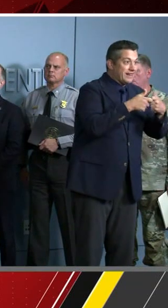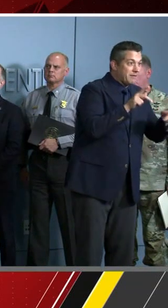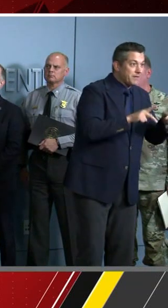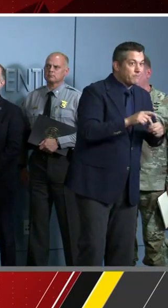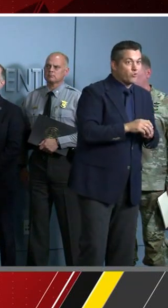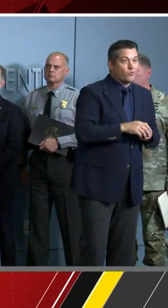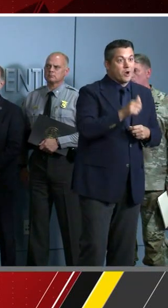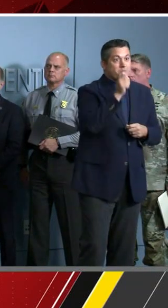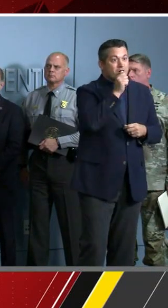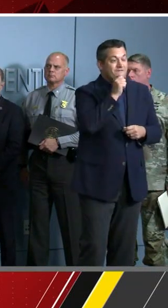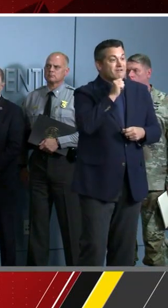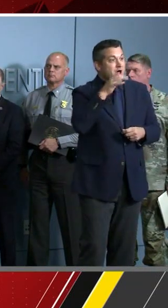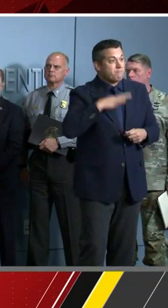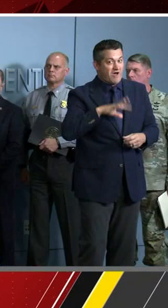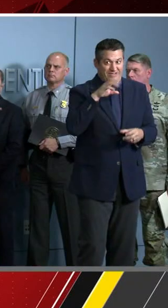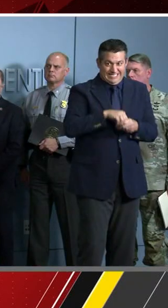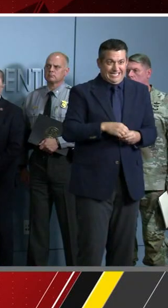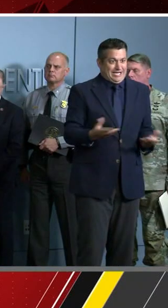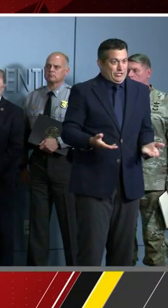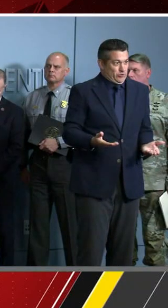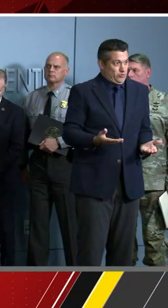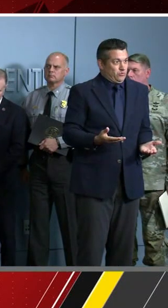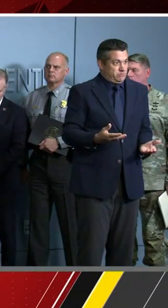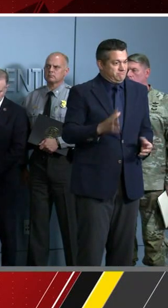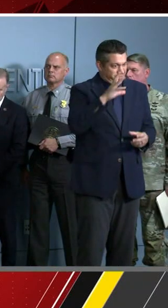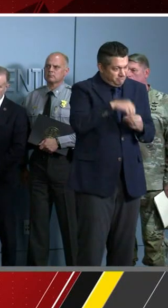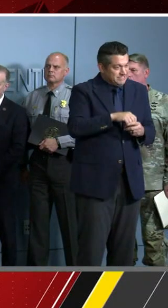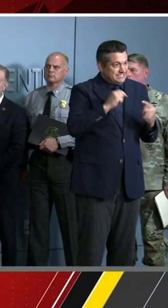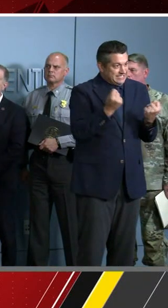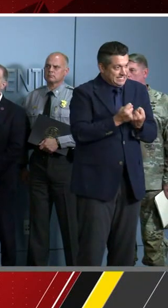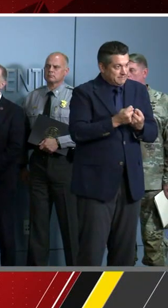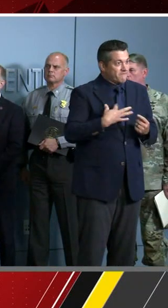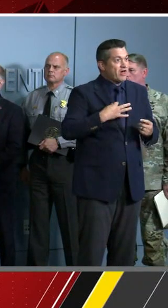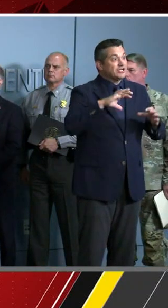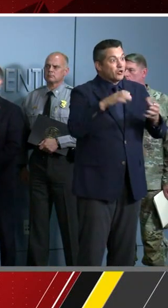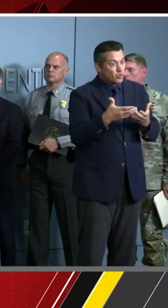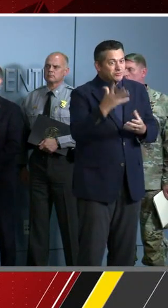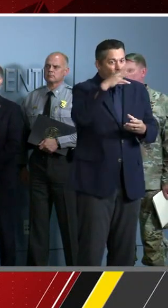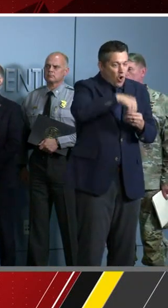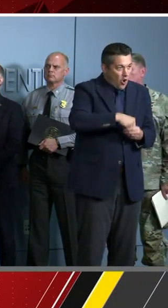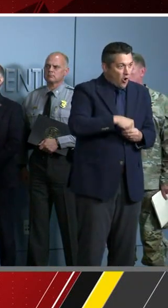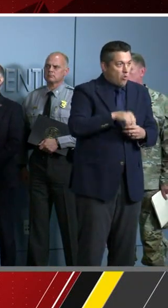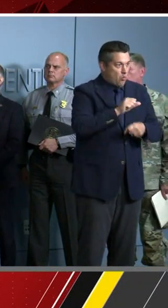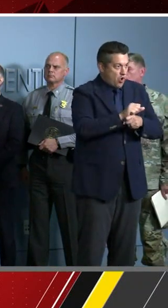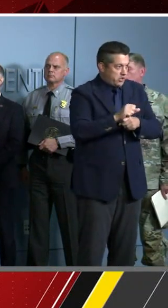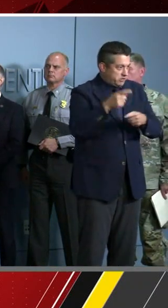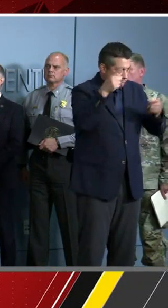private nonprofit organizations.